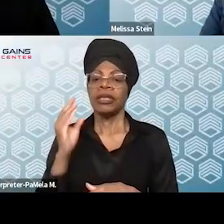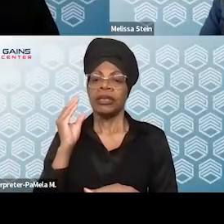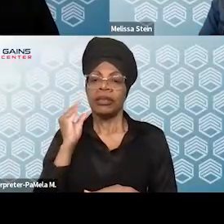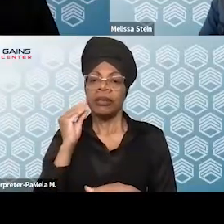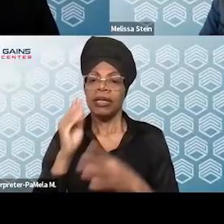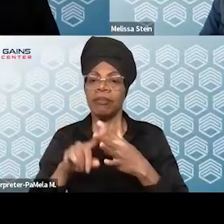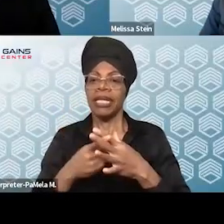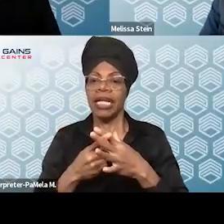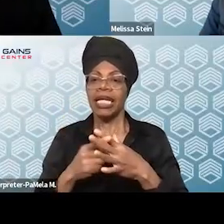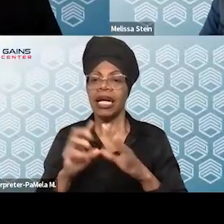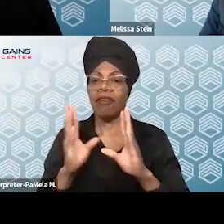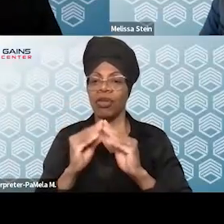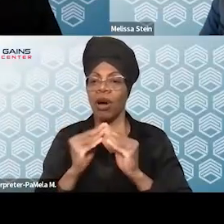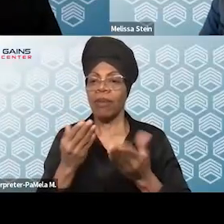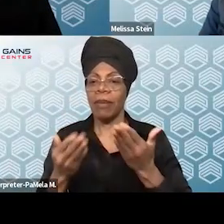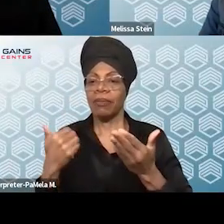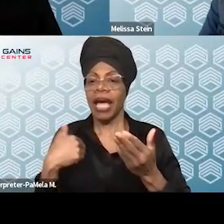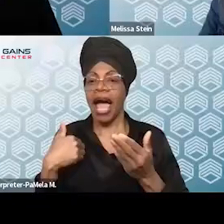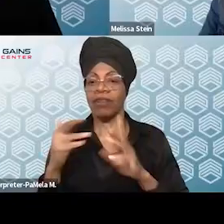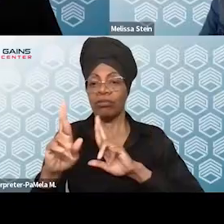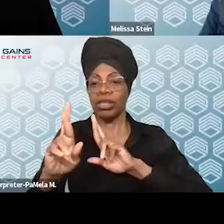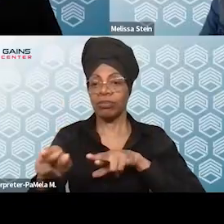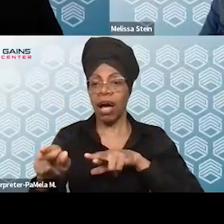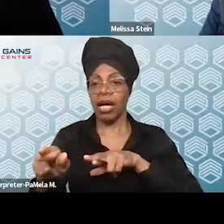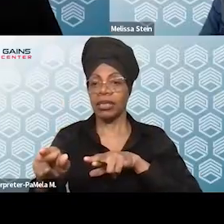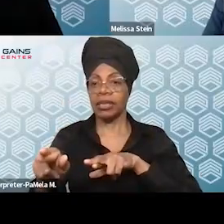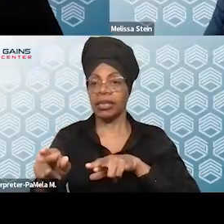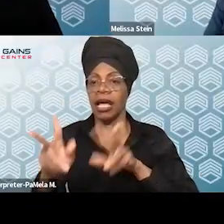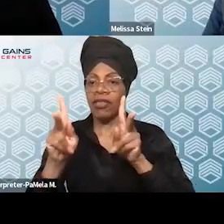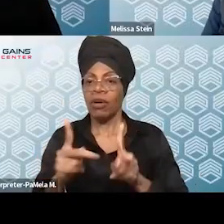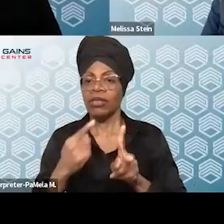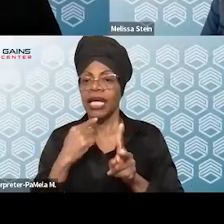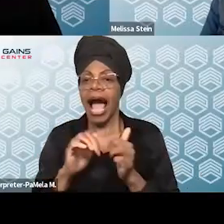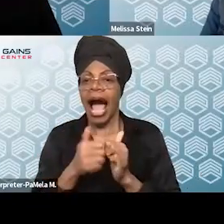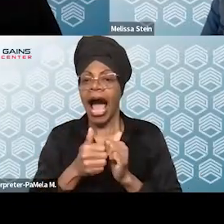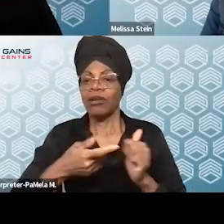I thought you might have a response to this. This person said, how do we get past